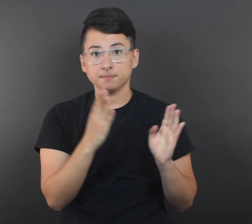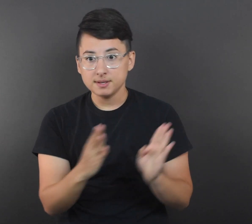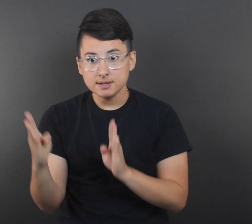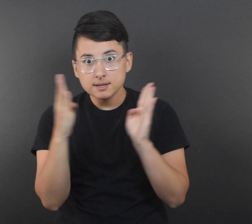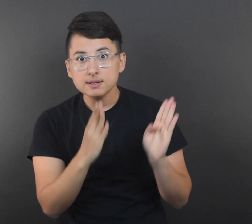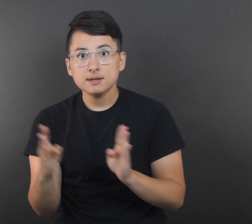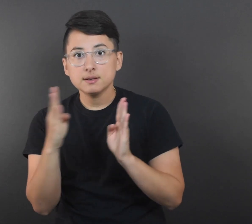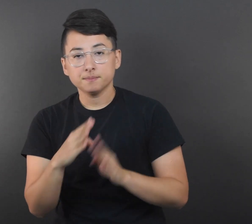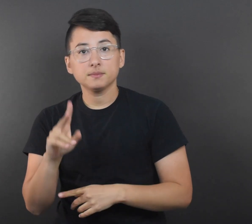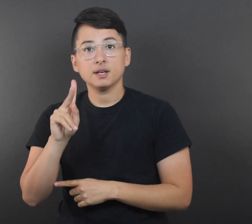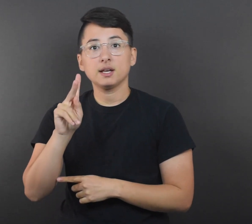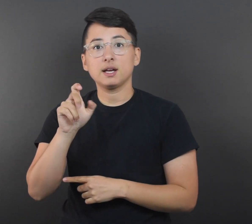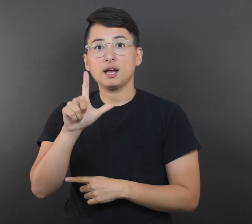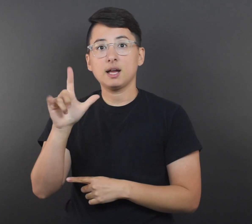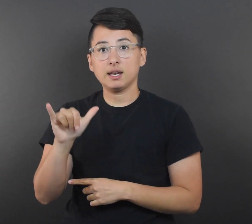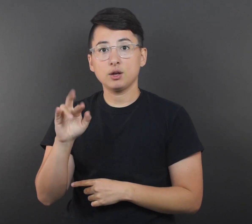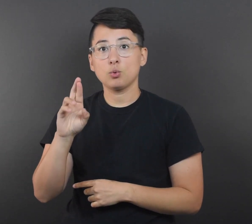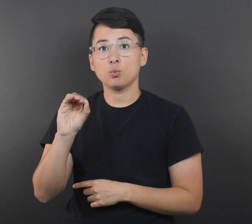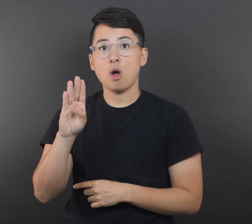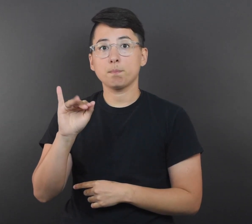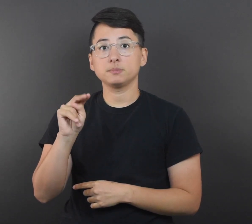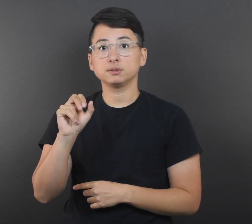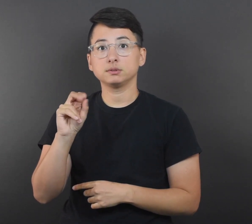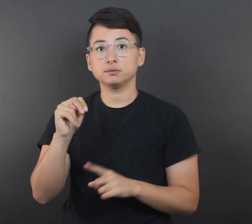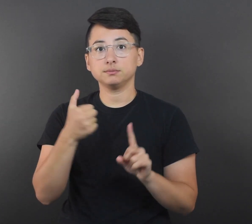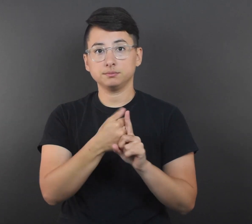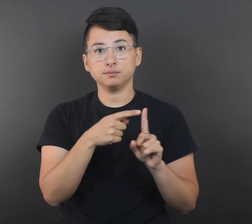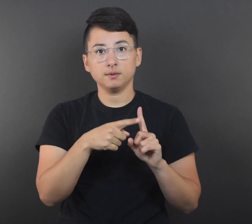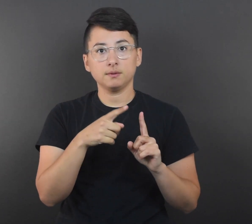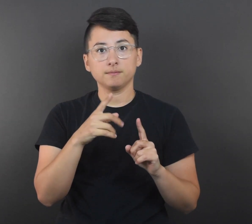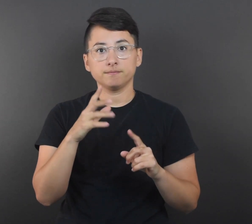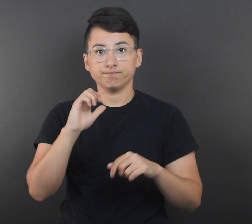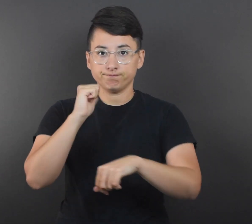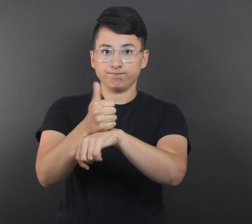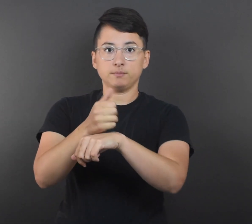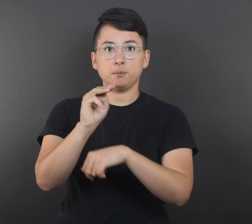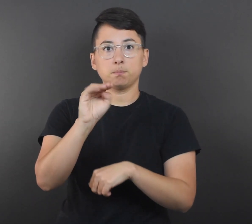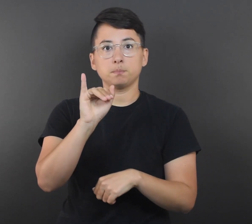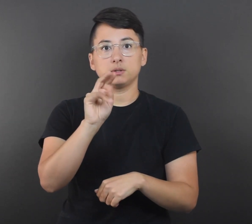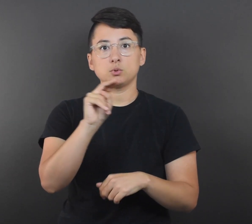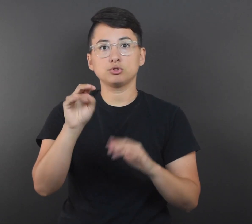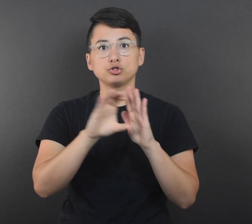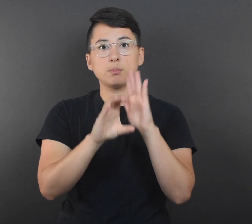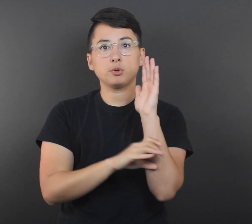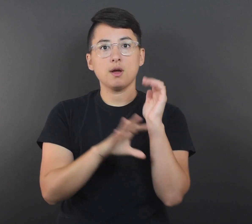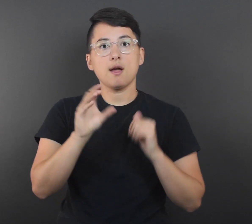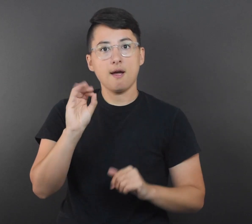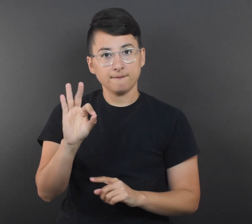years of preparation, Kelly Robinson founded the Minnesota chapter of Black Nurses Rock,